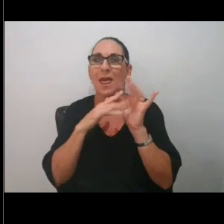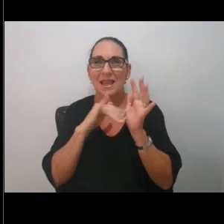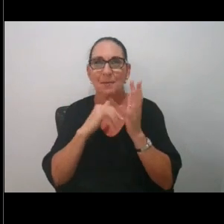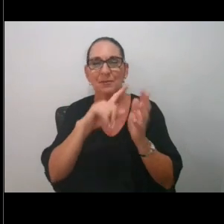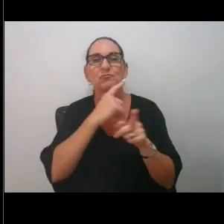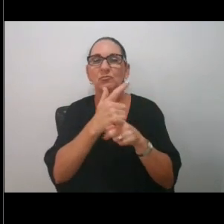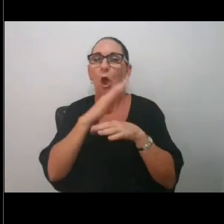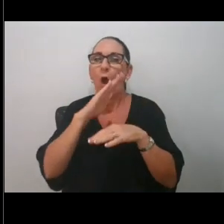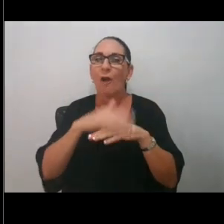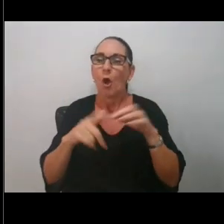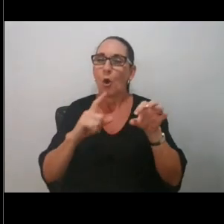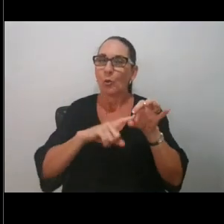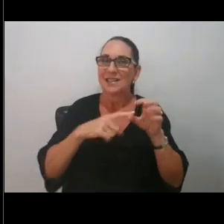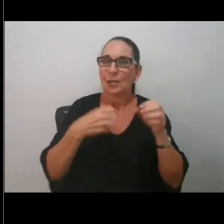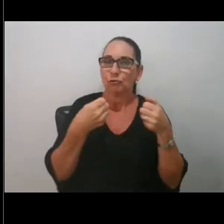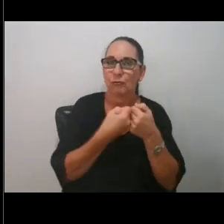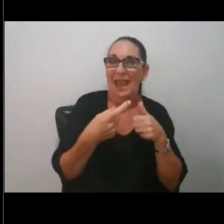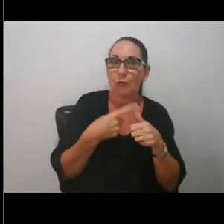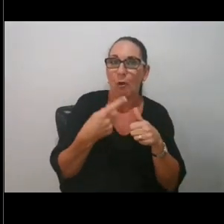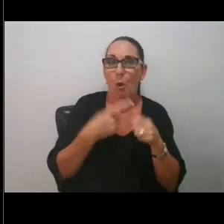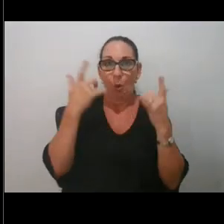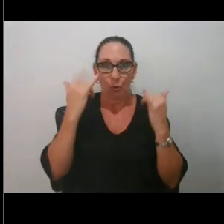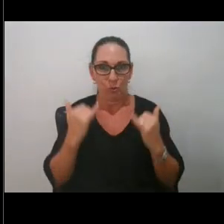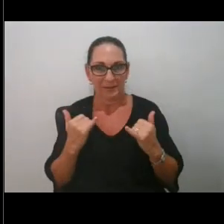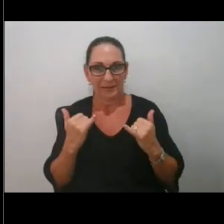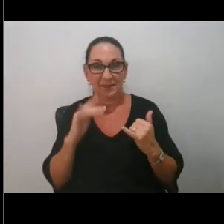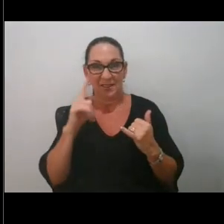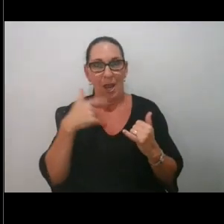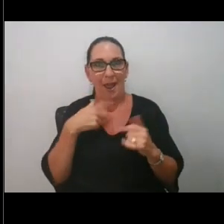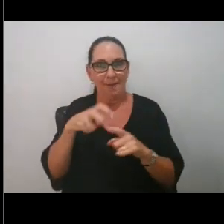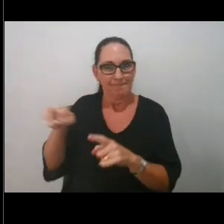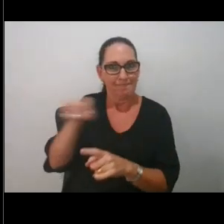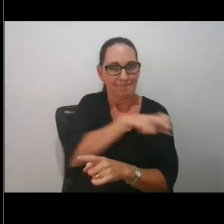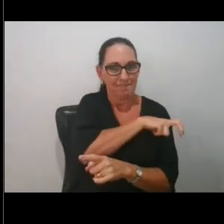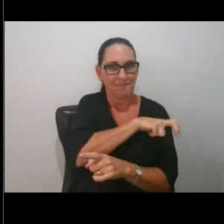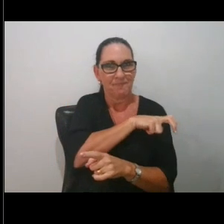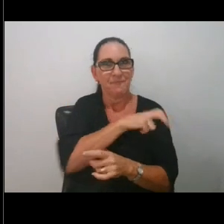Alcohol Court now just Excuse me while I slide off screen and introduce Penny thank